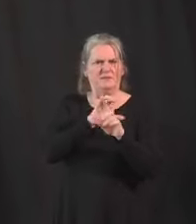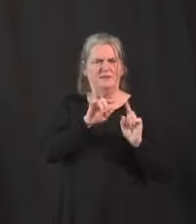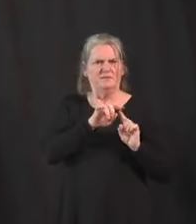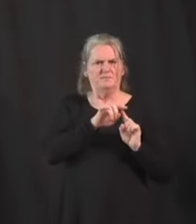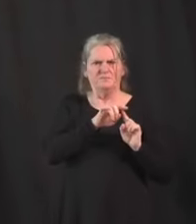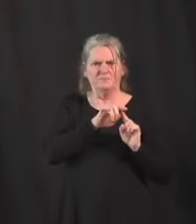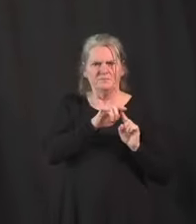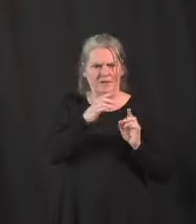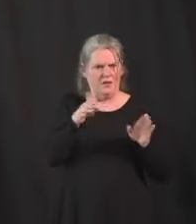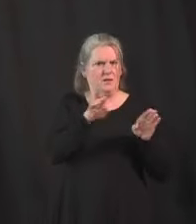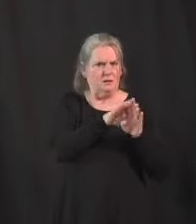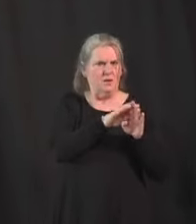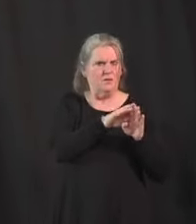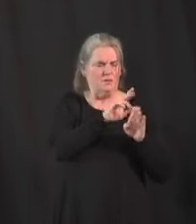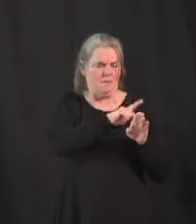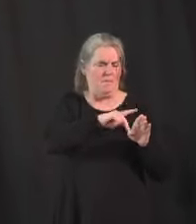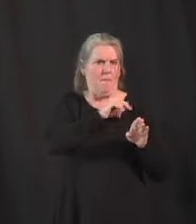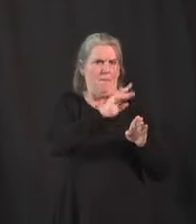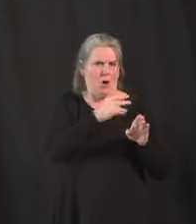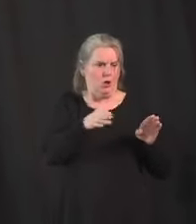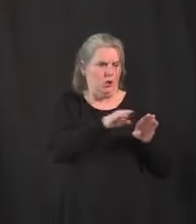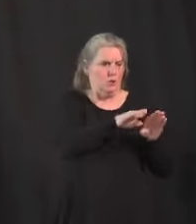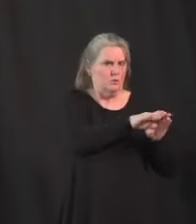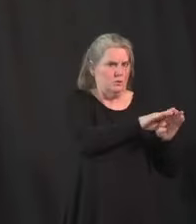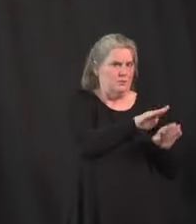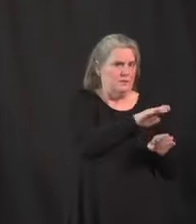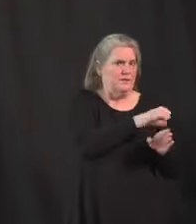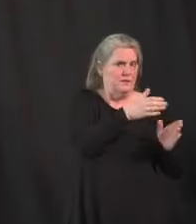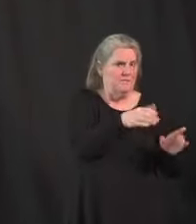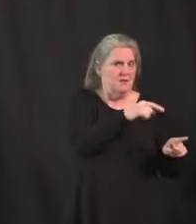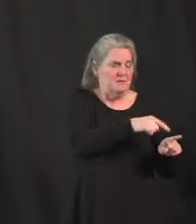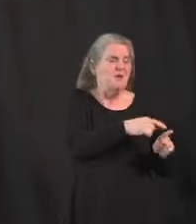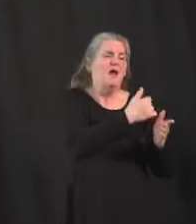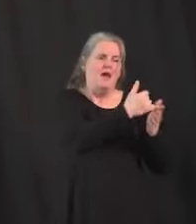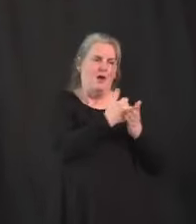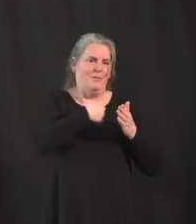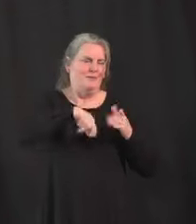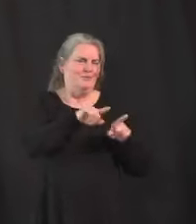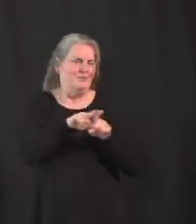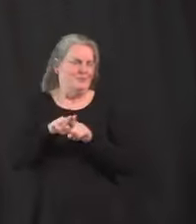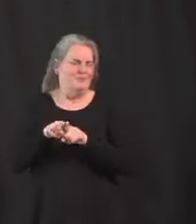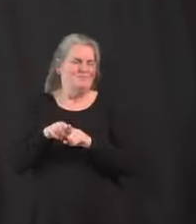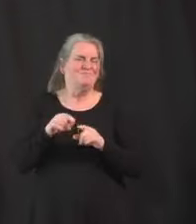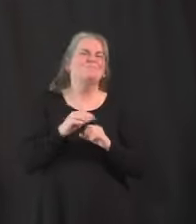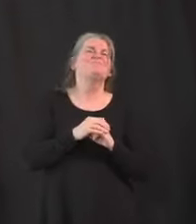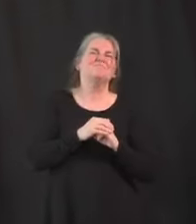OF PARKS LAST WEEK WHICH WAS GREAT. THAT DEFINITELY HELPS US OUT WITH WEEKENDERS.